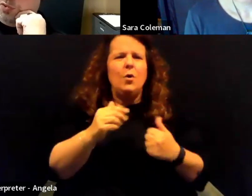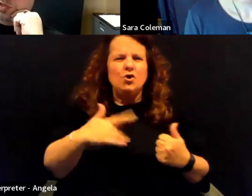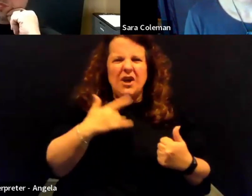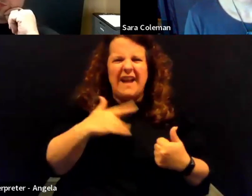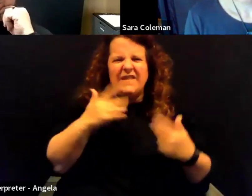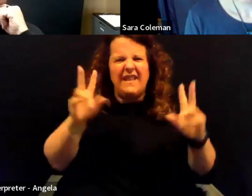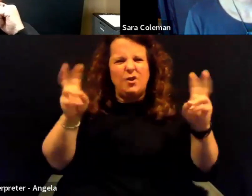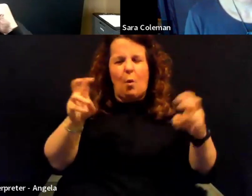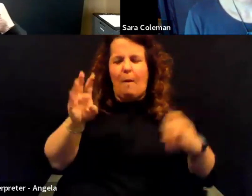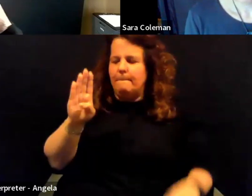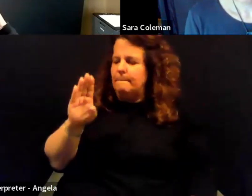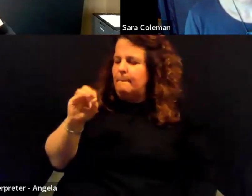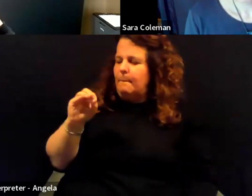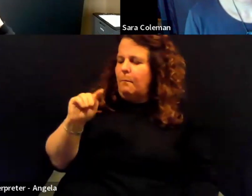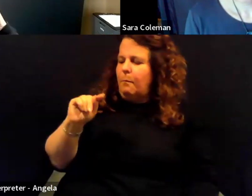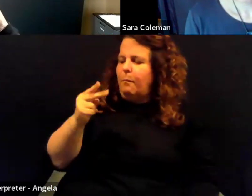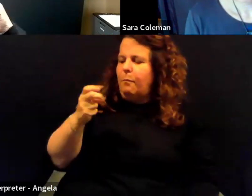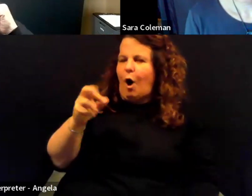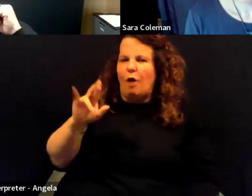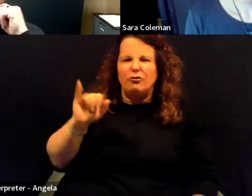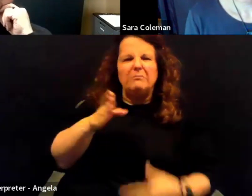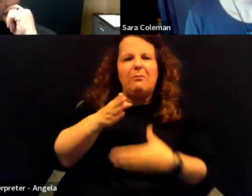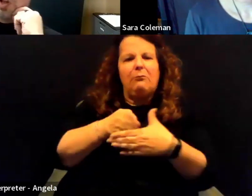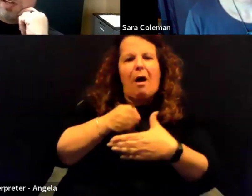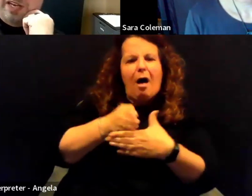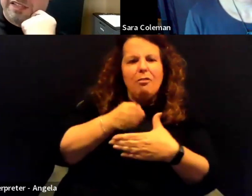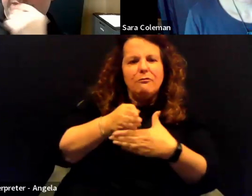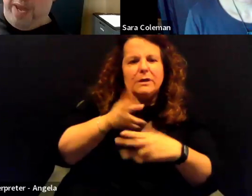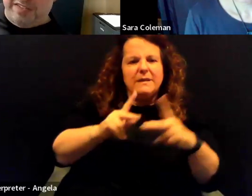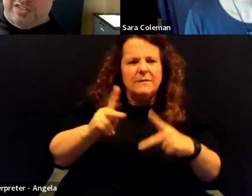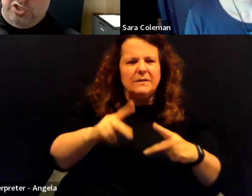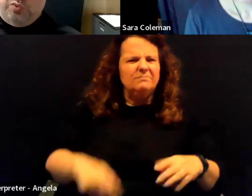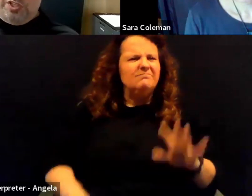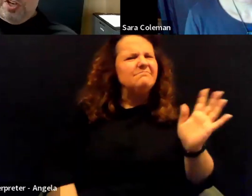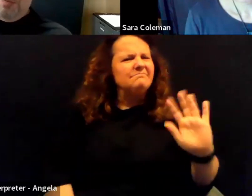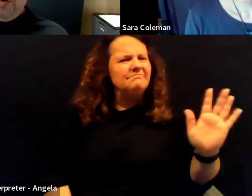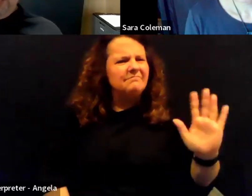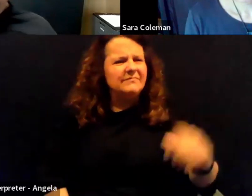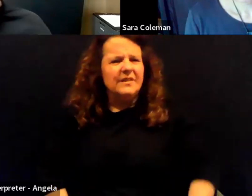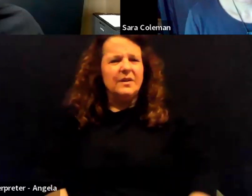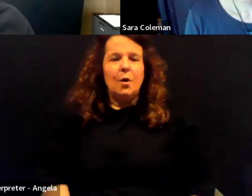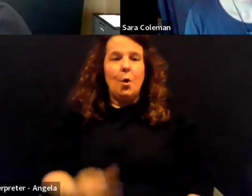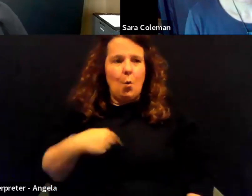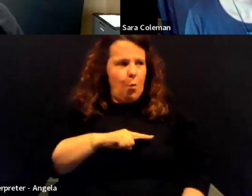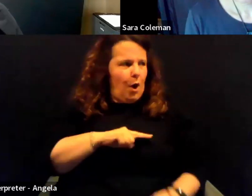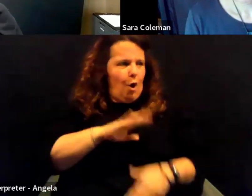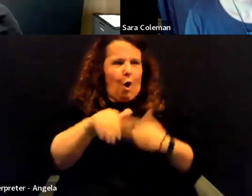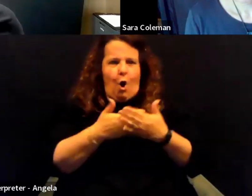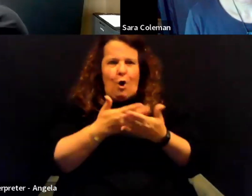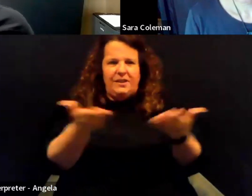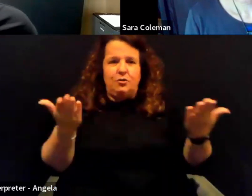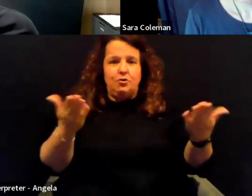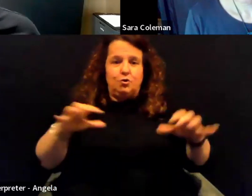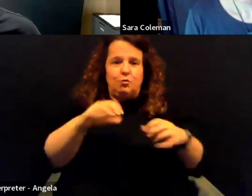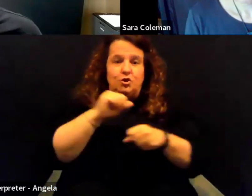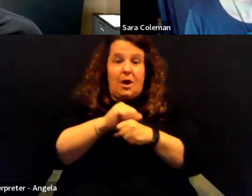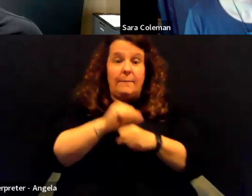Like, if it's, we're, we're all in a space to do a job, right? Like, let's say I'm in my office right now at Helen Keller Services for the Blind.